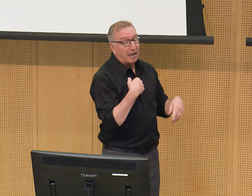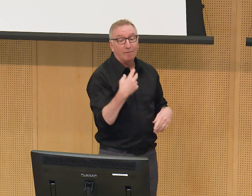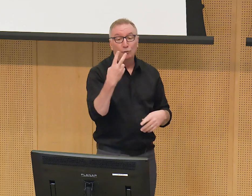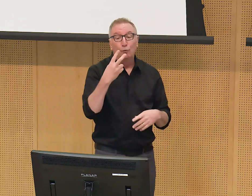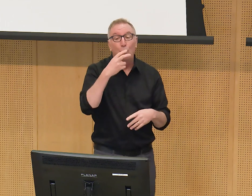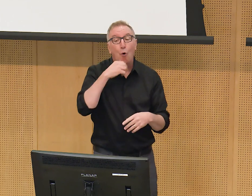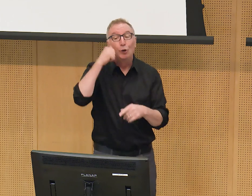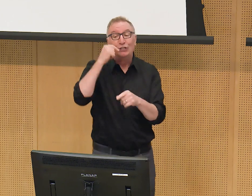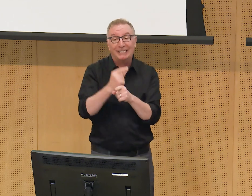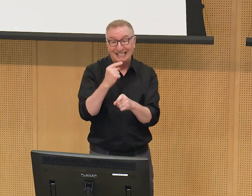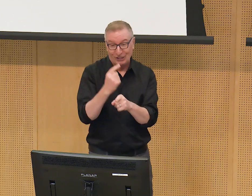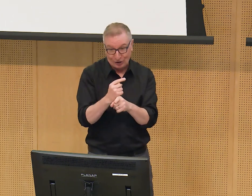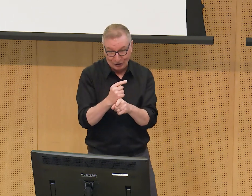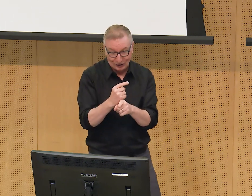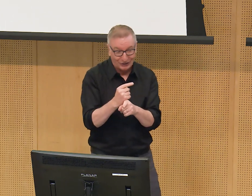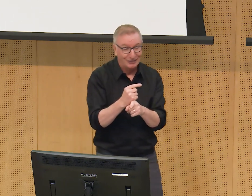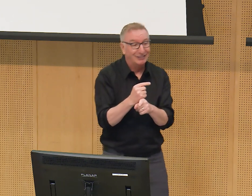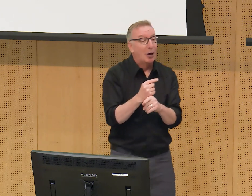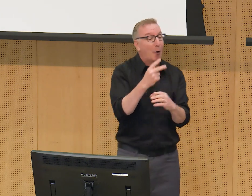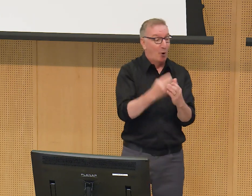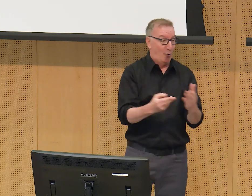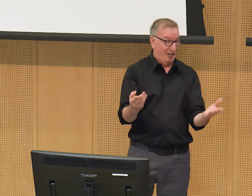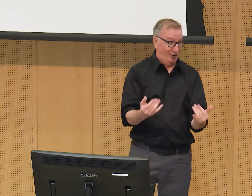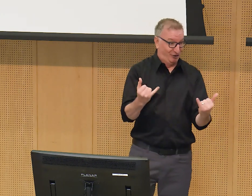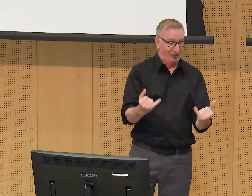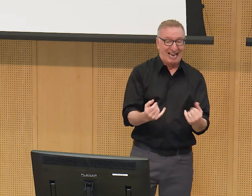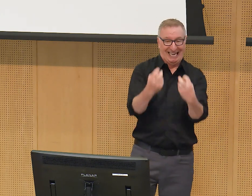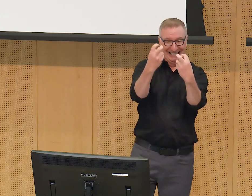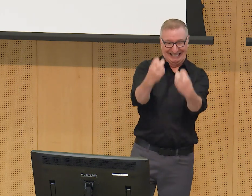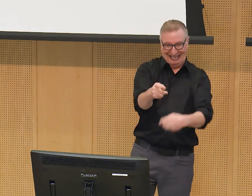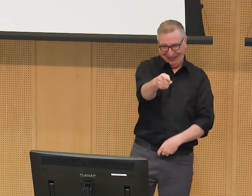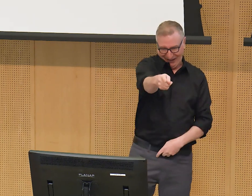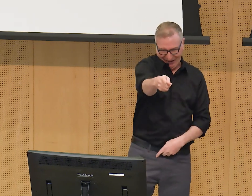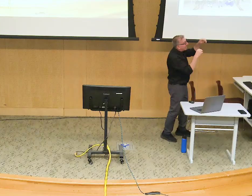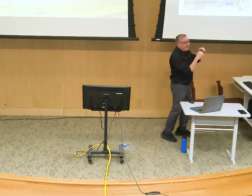I've got two older sisters. Both are here in the audience today, sitting right here in the center.